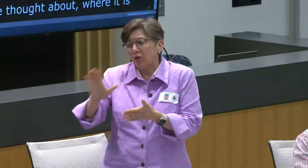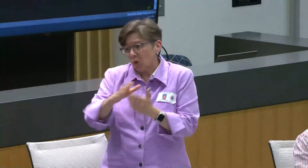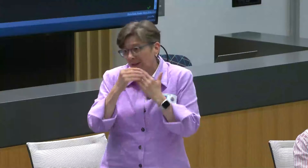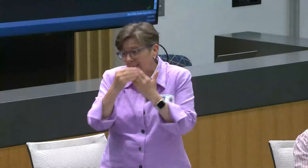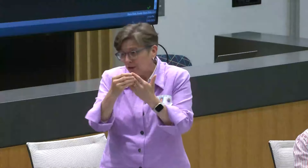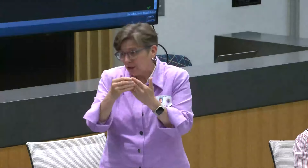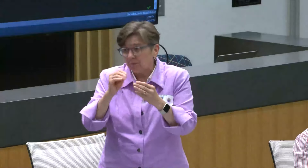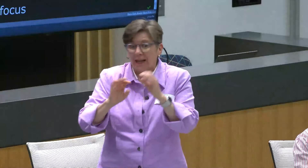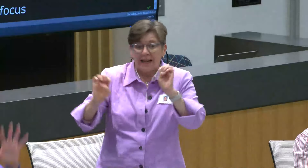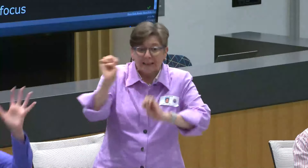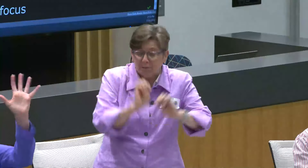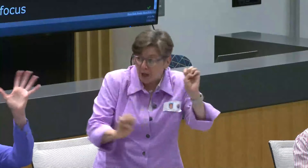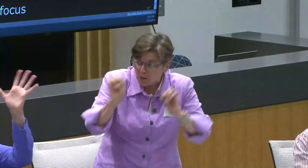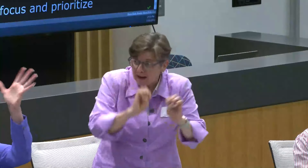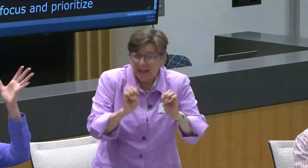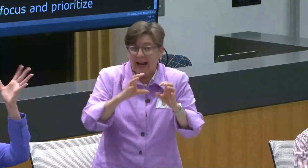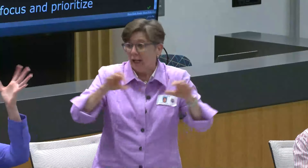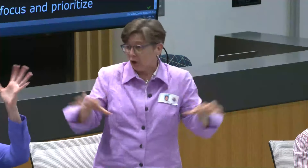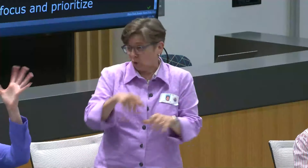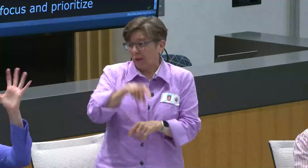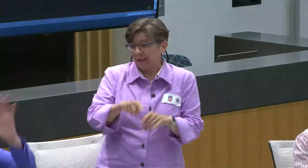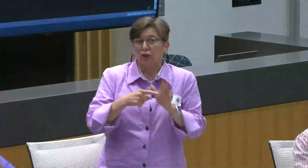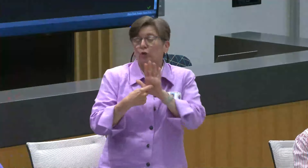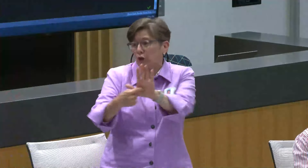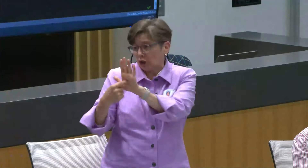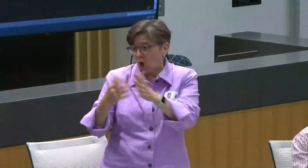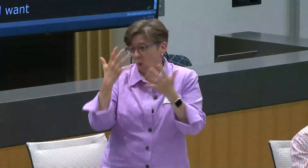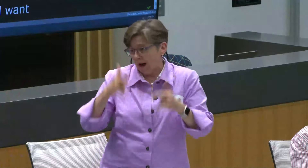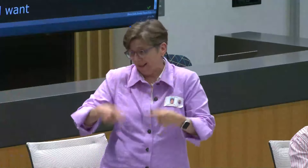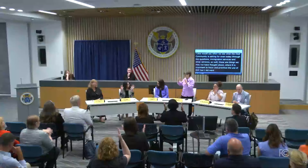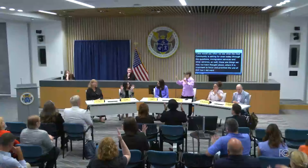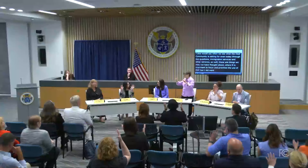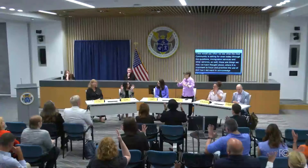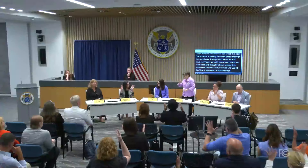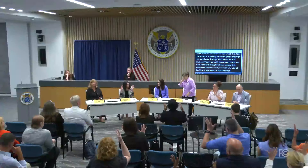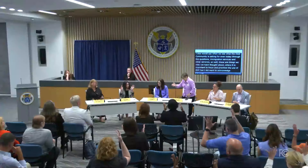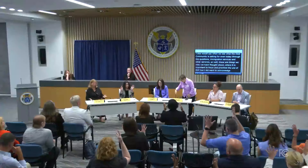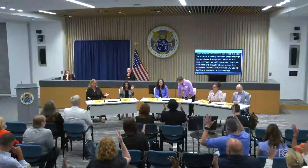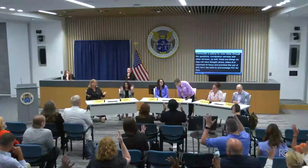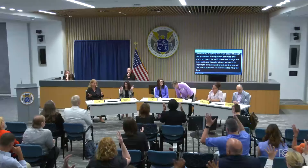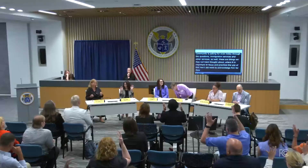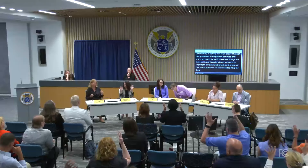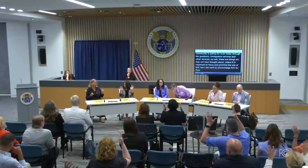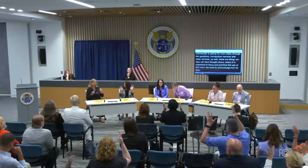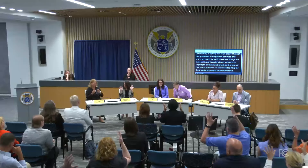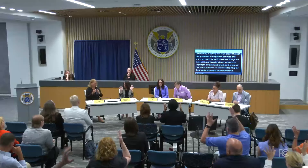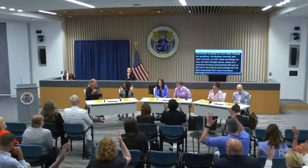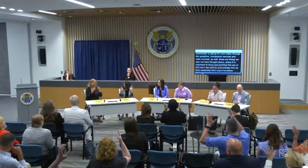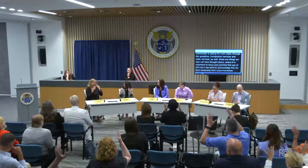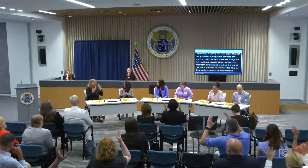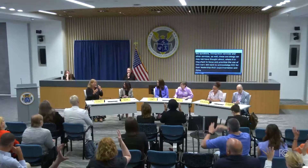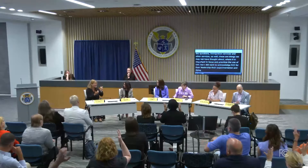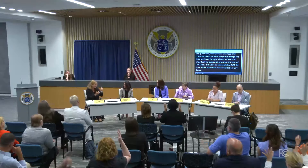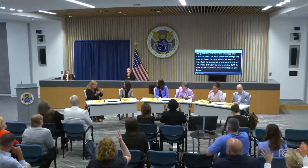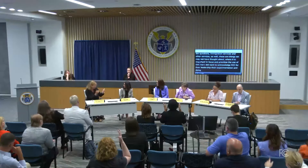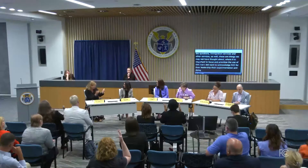OTHER SERVICES, AS WELL, THESE ARE THINGS WE MAY NOT HAVE THOUGHT ABOUT, WHERE IT IS IMPORTANT TO FOCUS AND